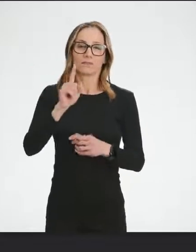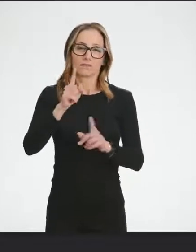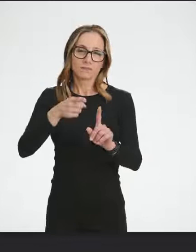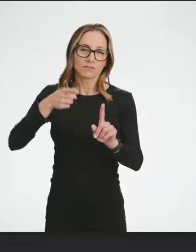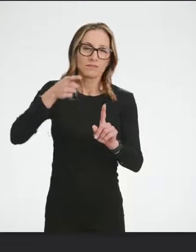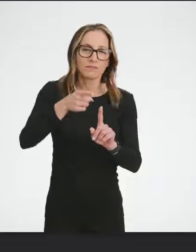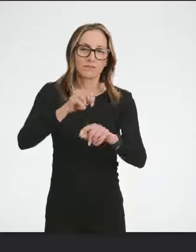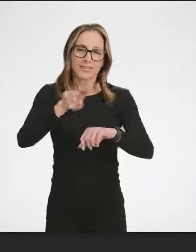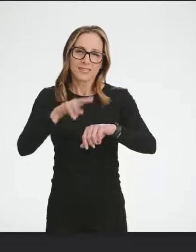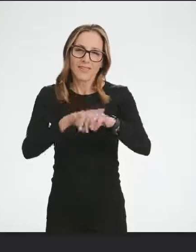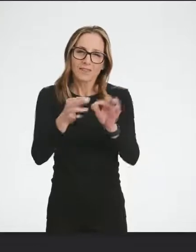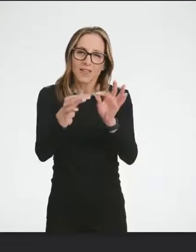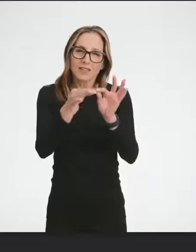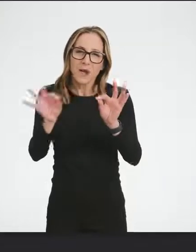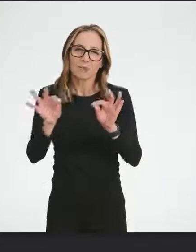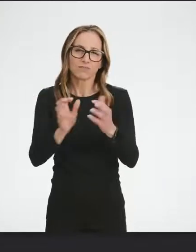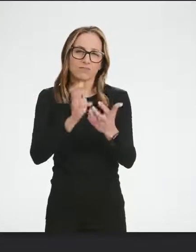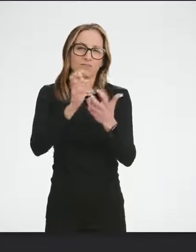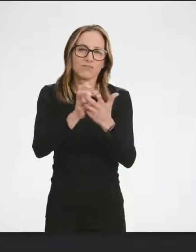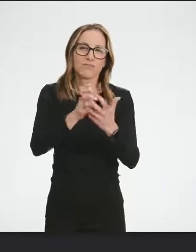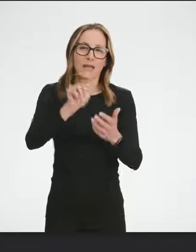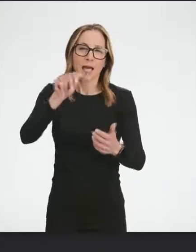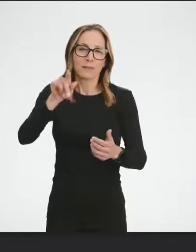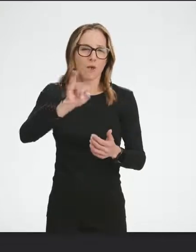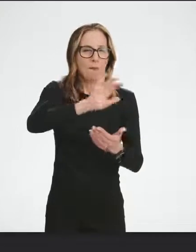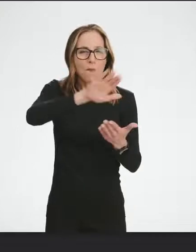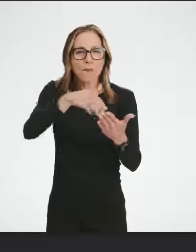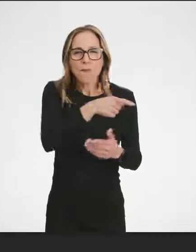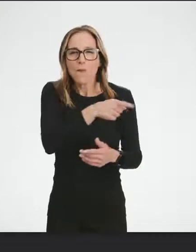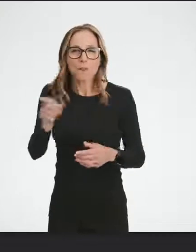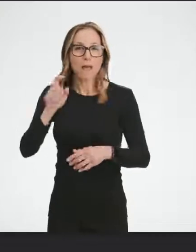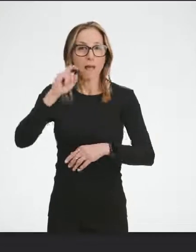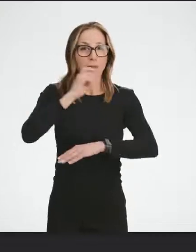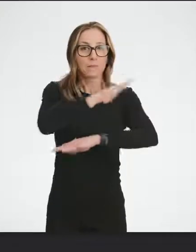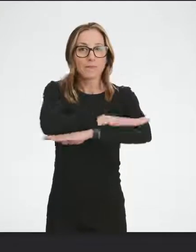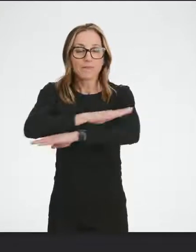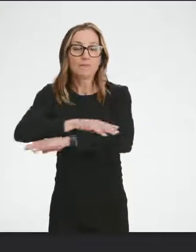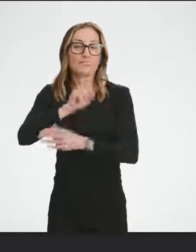for all Apple platforms. You can learn them once and apply them everywhere.